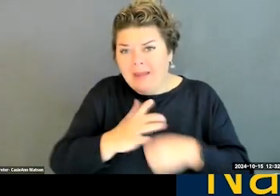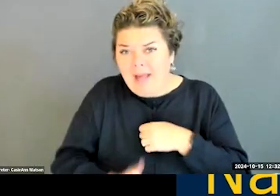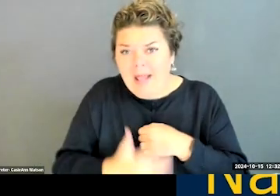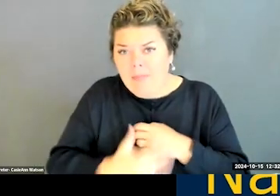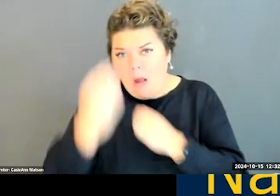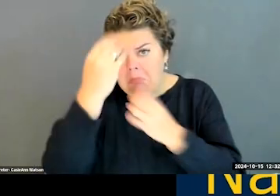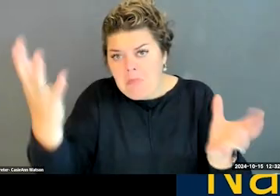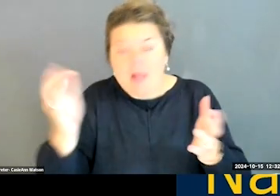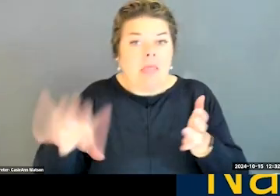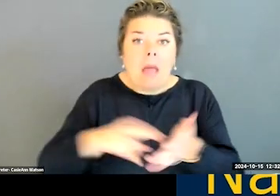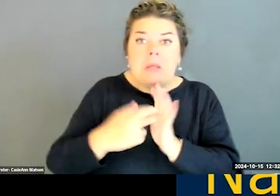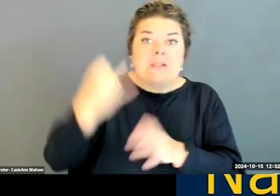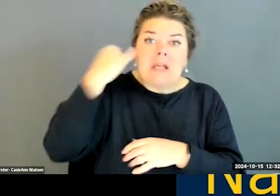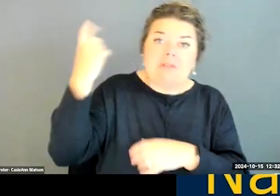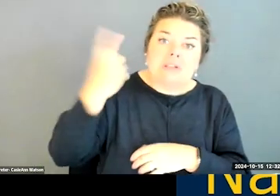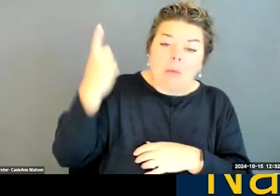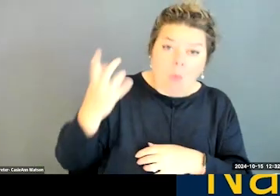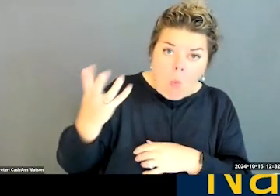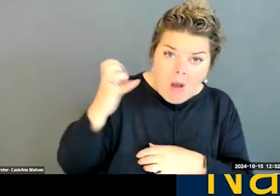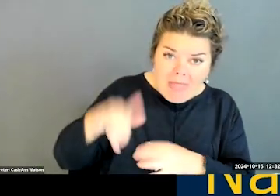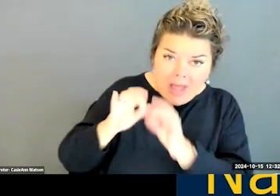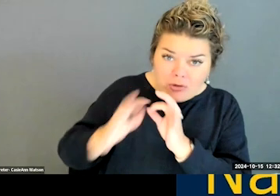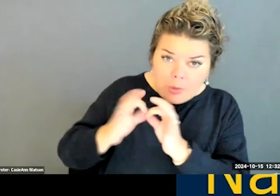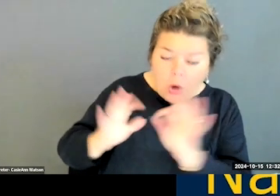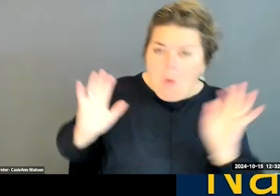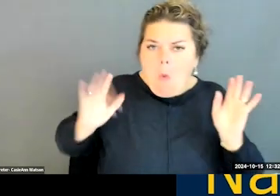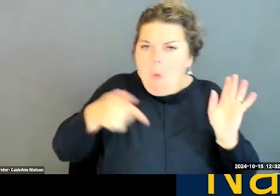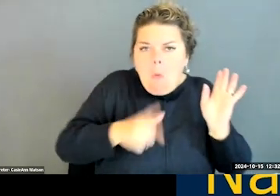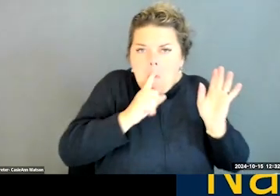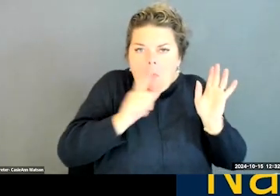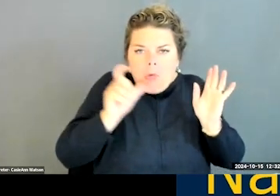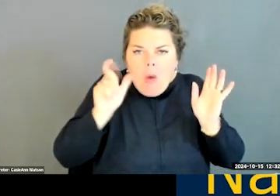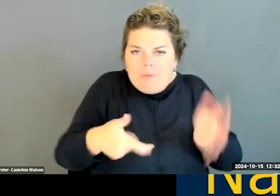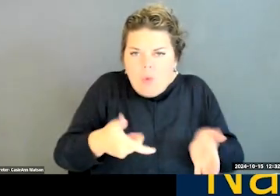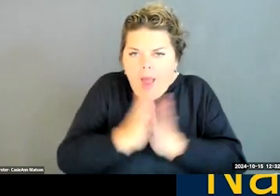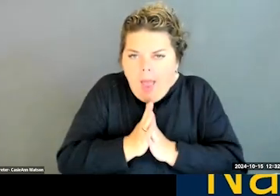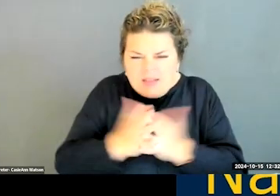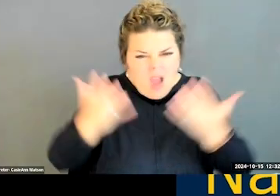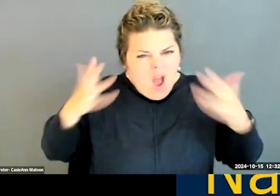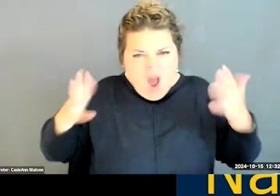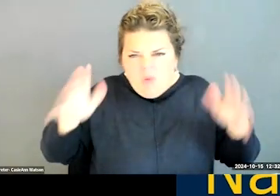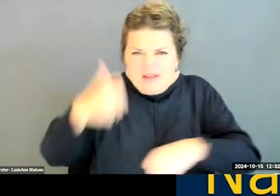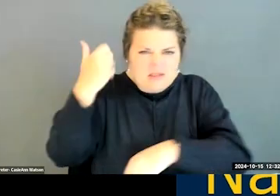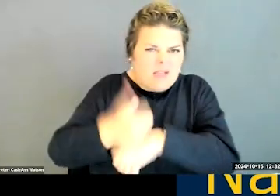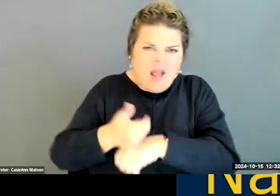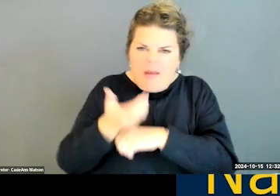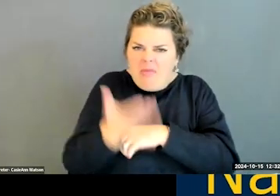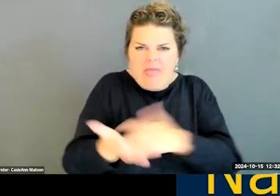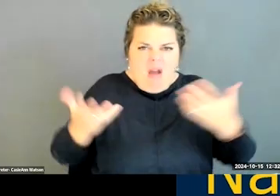That way anyone who needs those accommodations doesn't have to ask for them, they already know that they're going to be there and available for them.